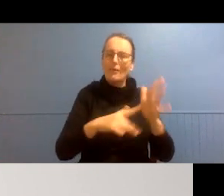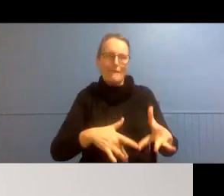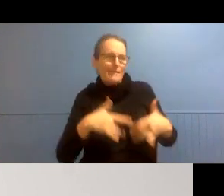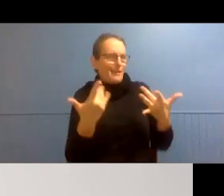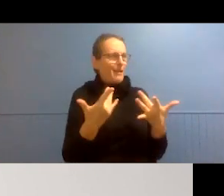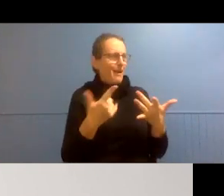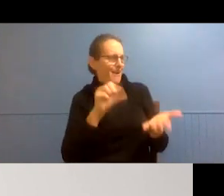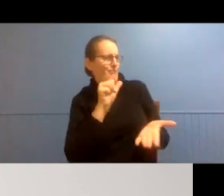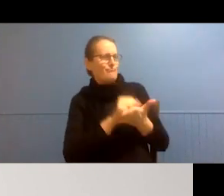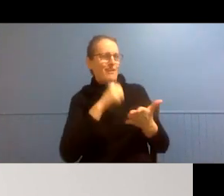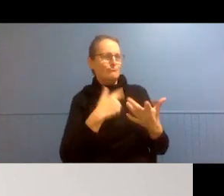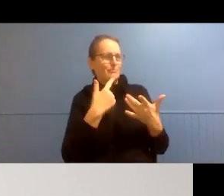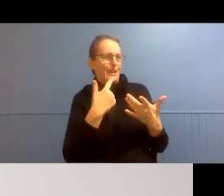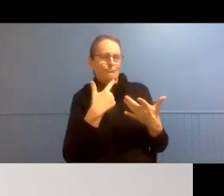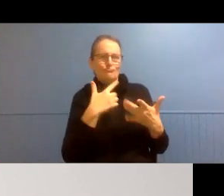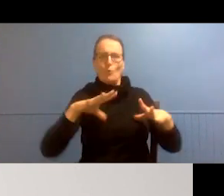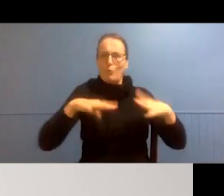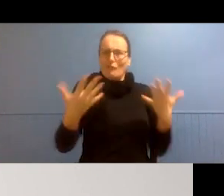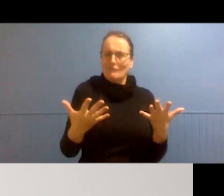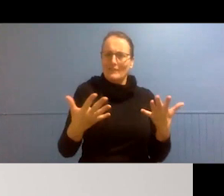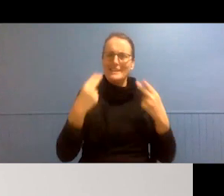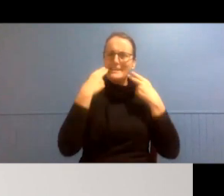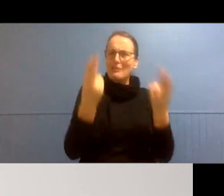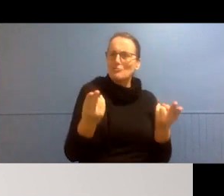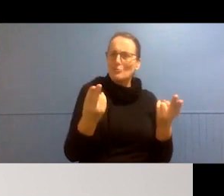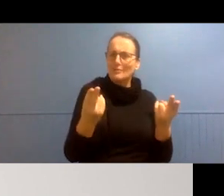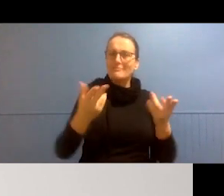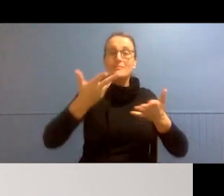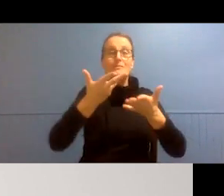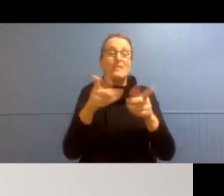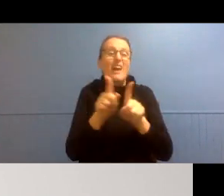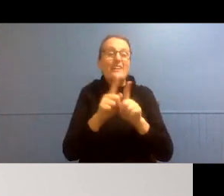lifestyle, like the certain ways that you prepare to go to someone's